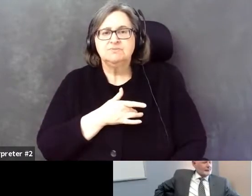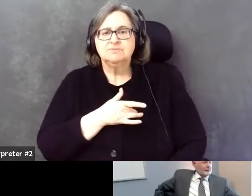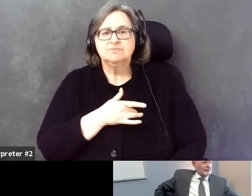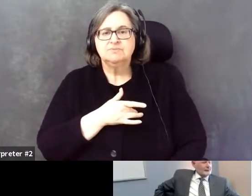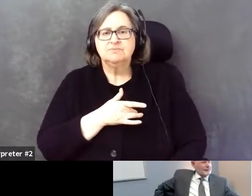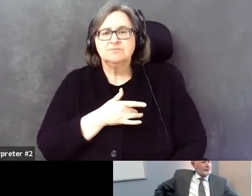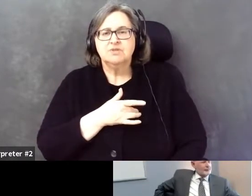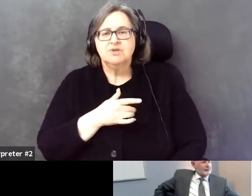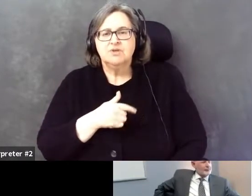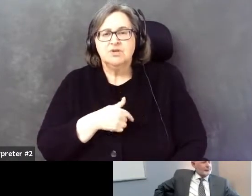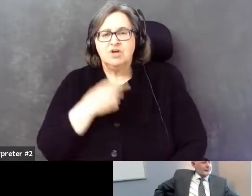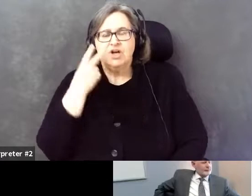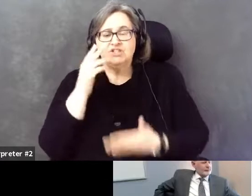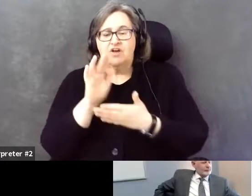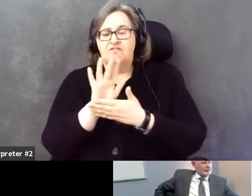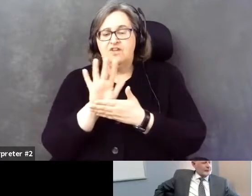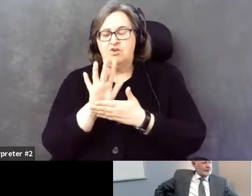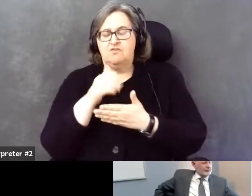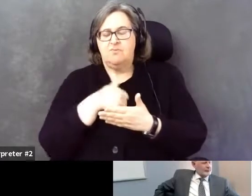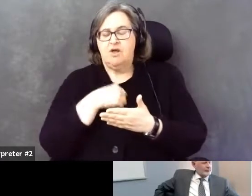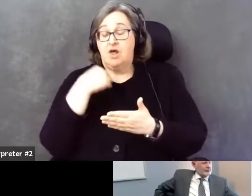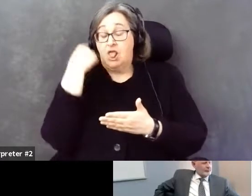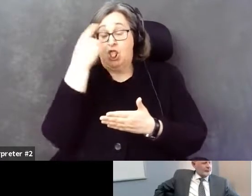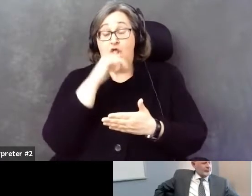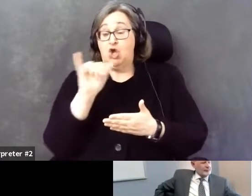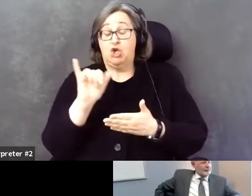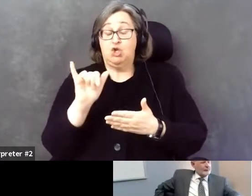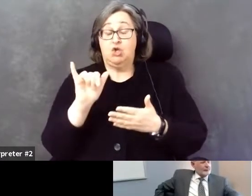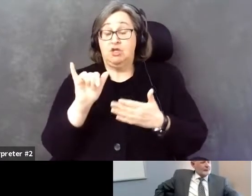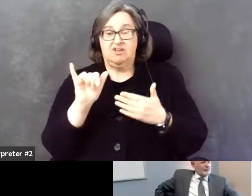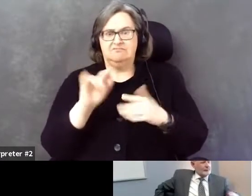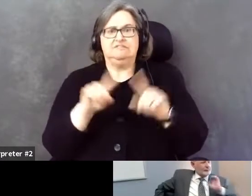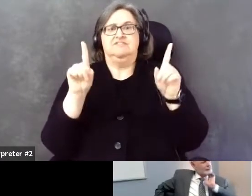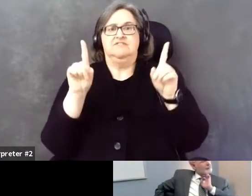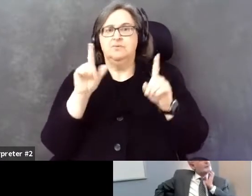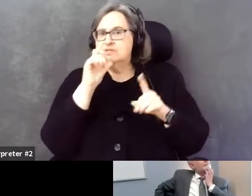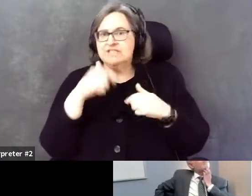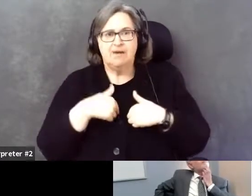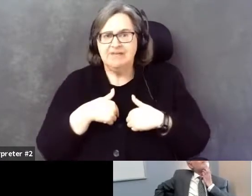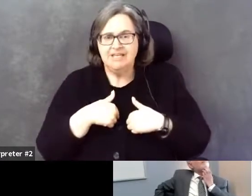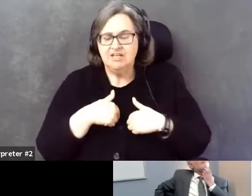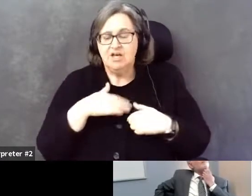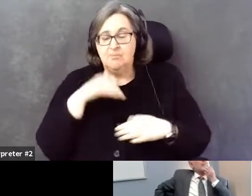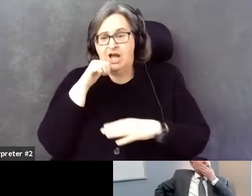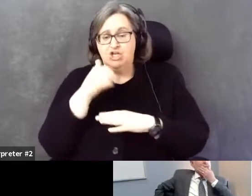I saw a video of myself. I looked like not me and my daughter was there. And she